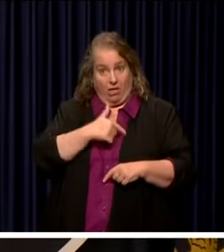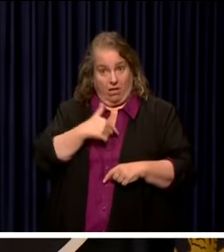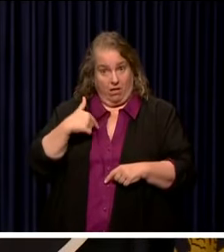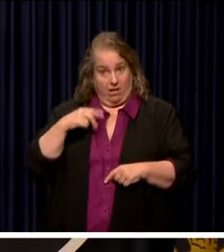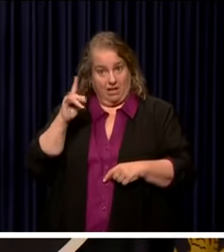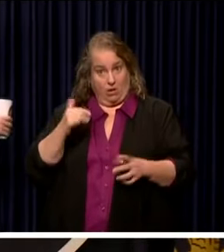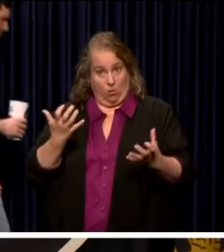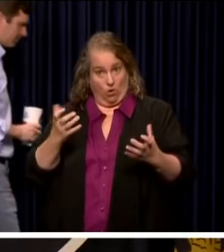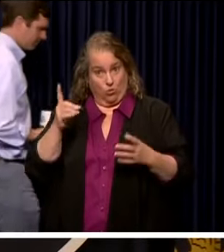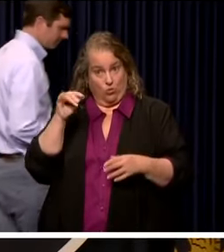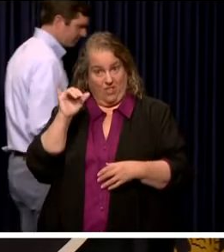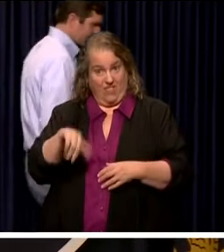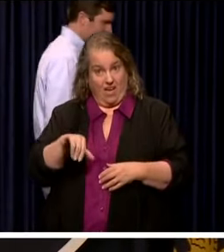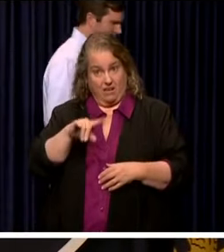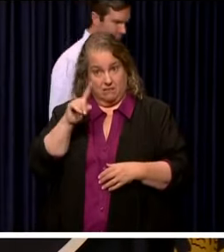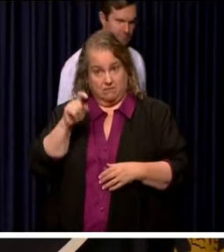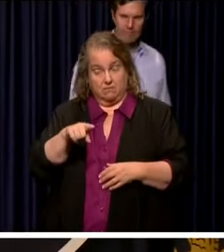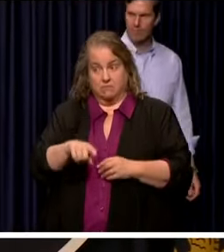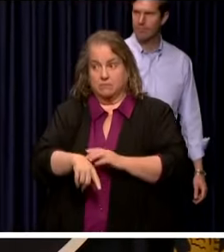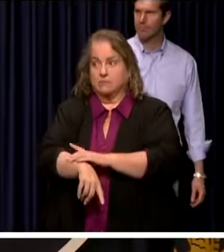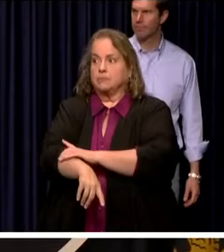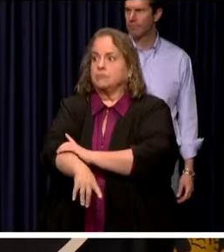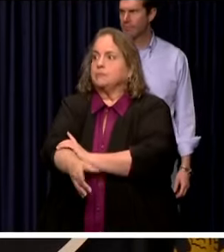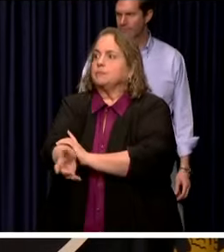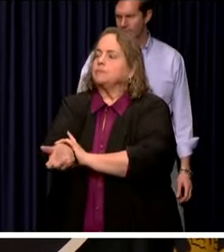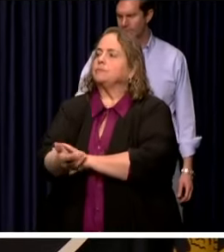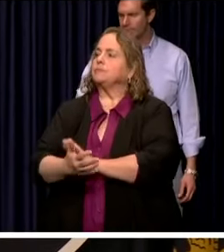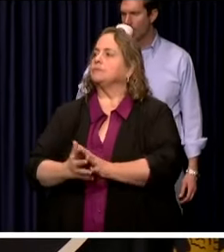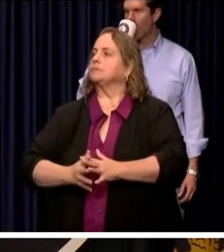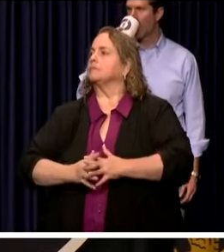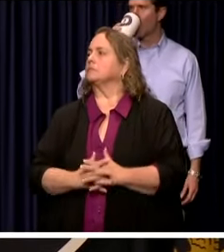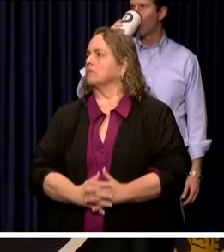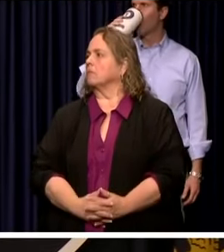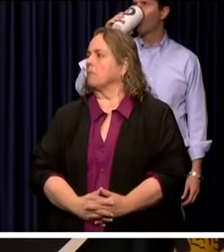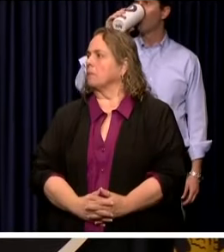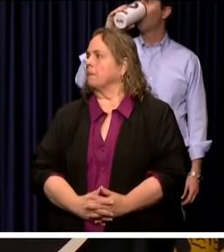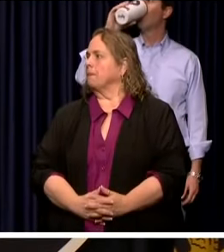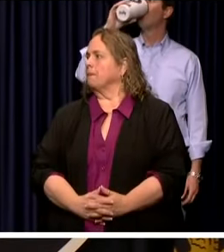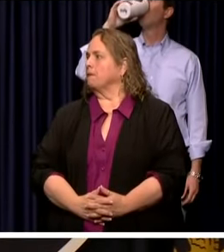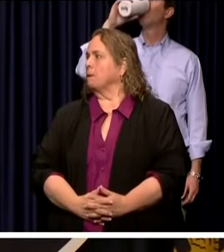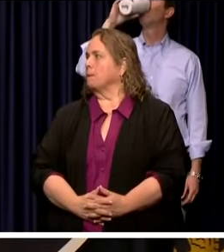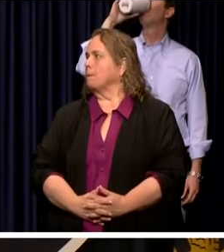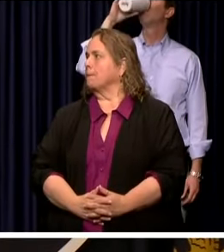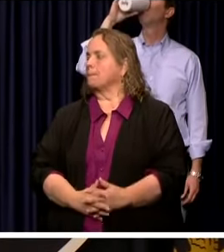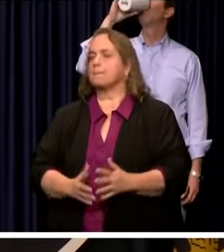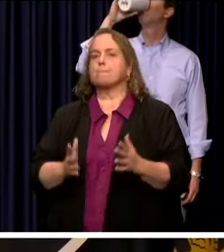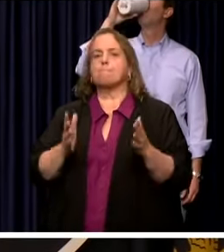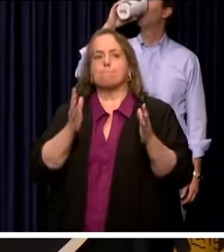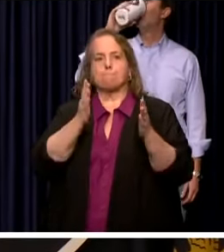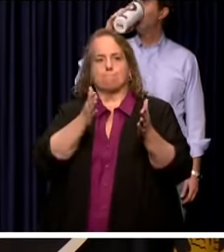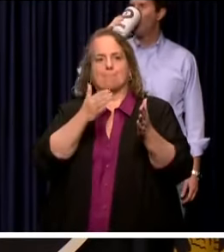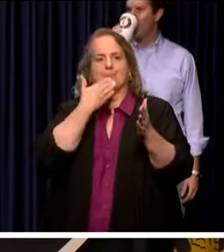USE THE INFORMATION. THANK YOU.